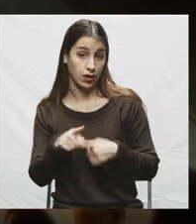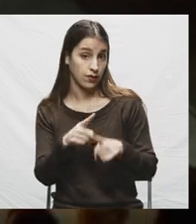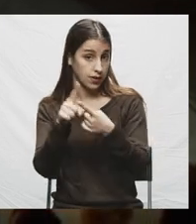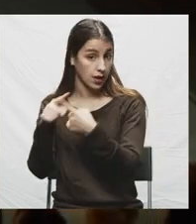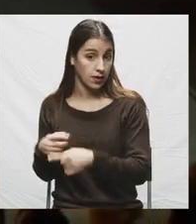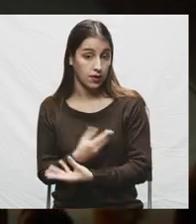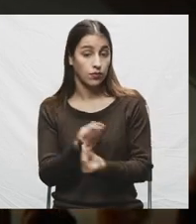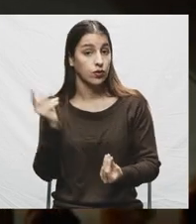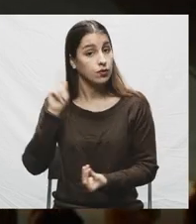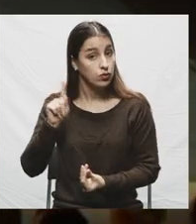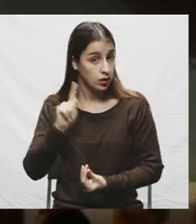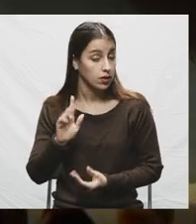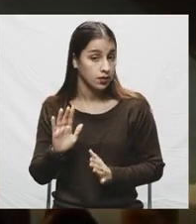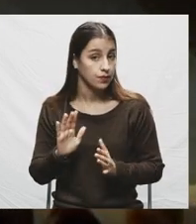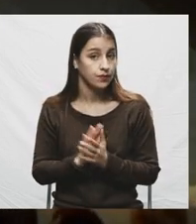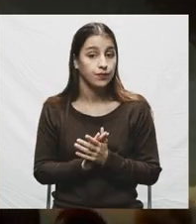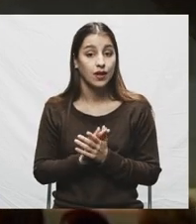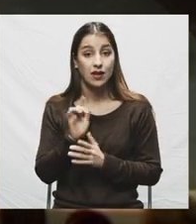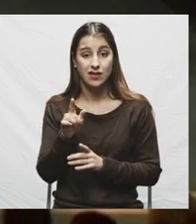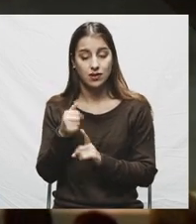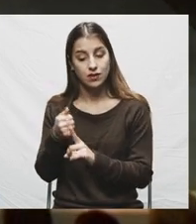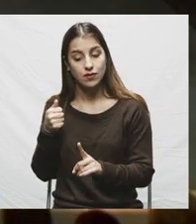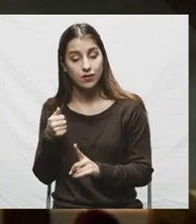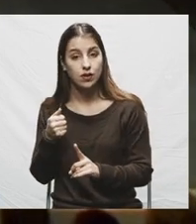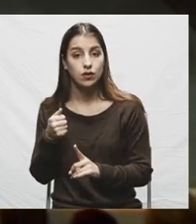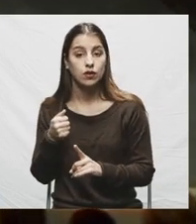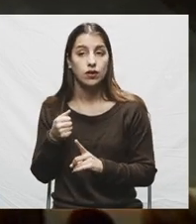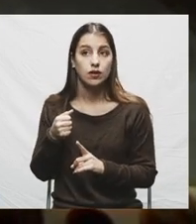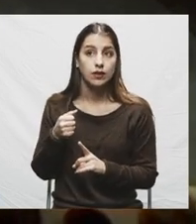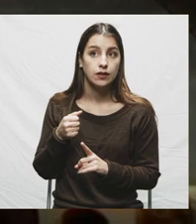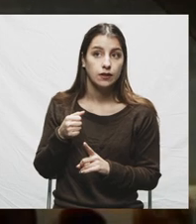For me, diversity matters. That challenge…